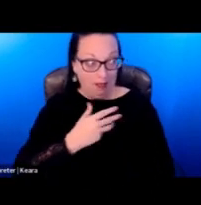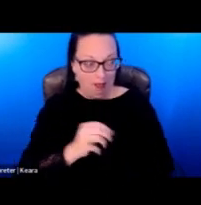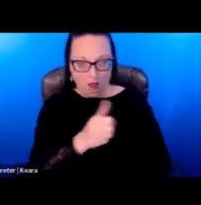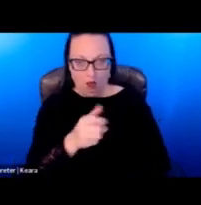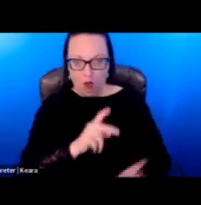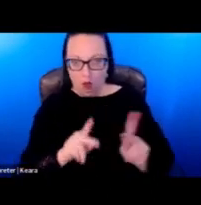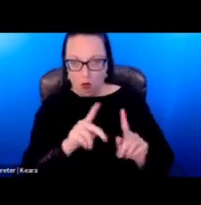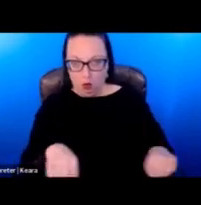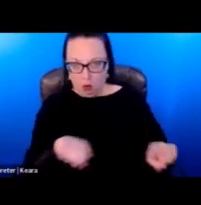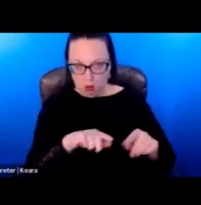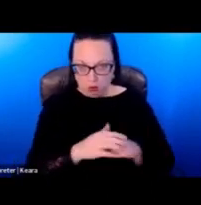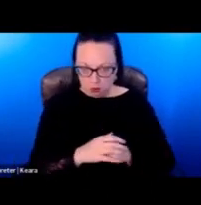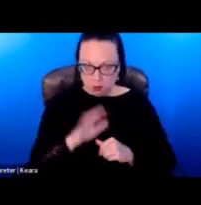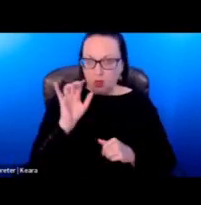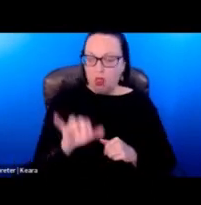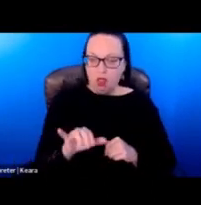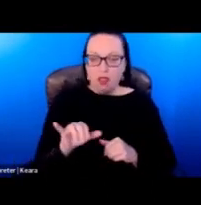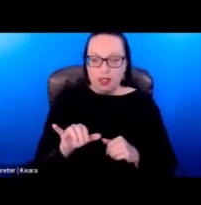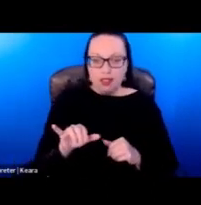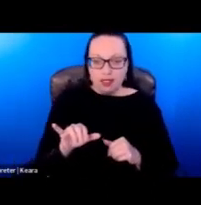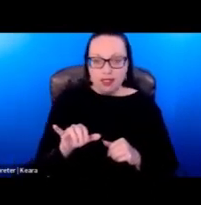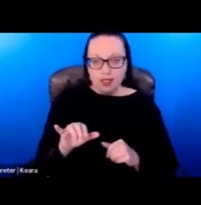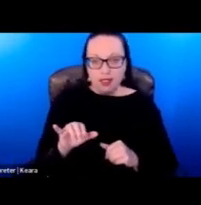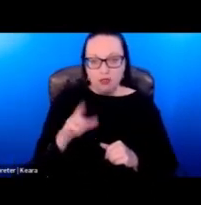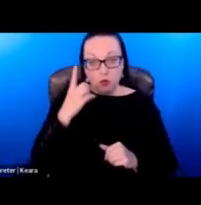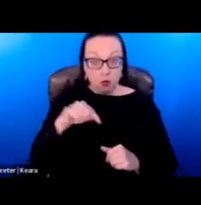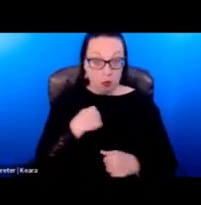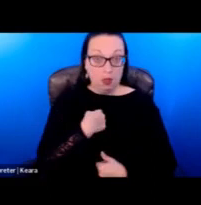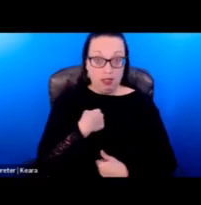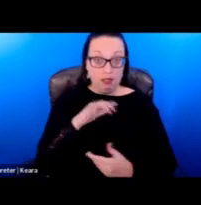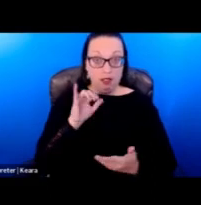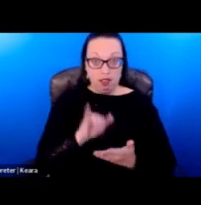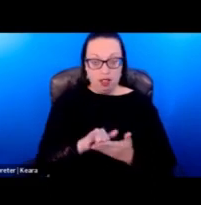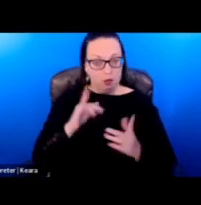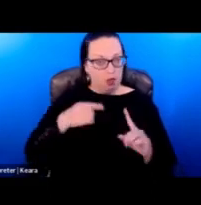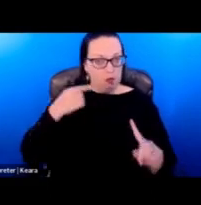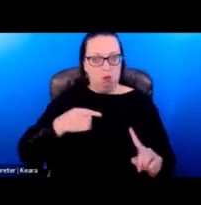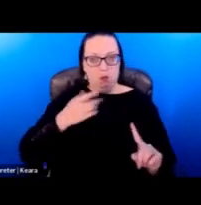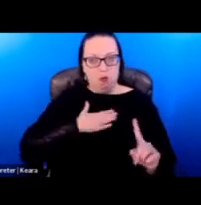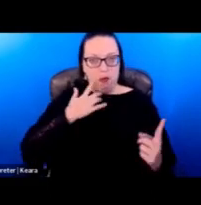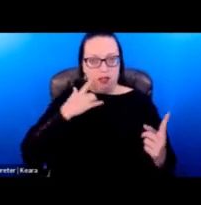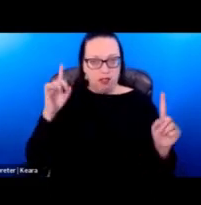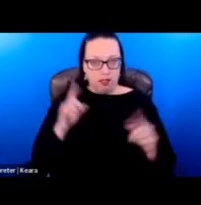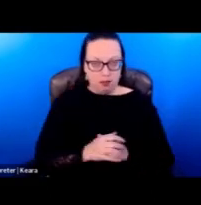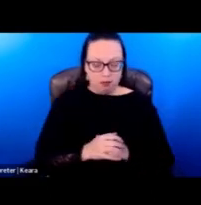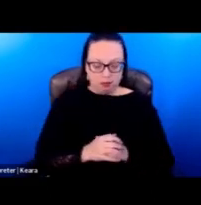That's like, been, that's me, to me. Is been the crux of my success. Now I sit here and if,